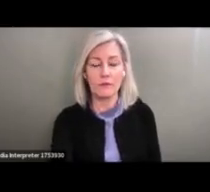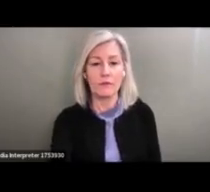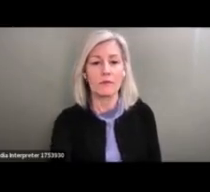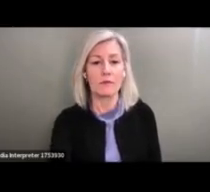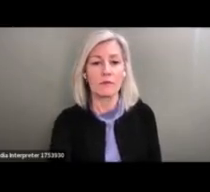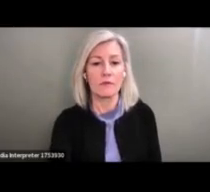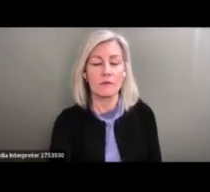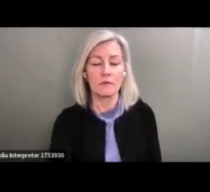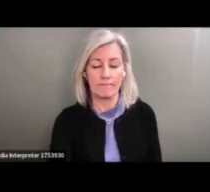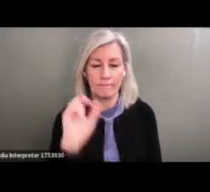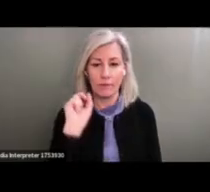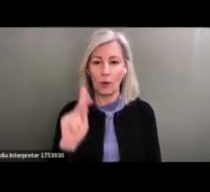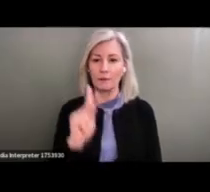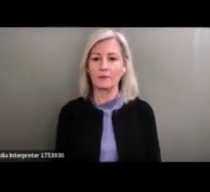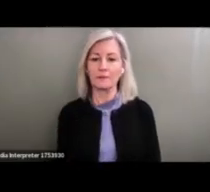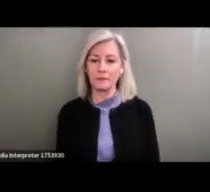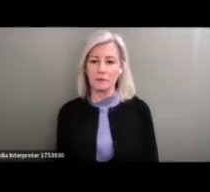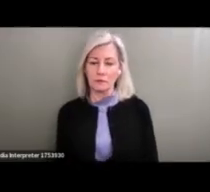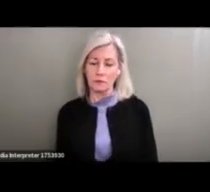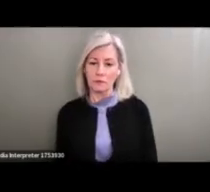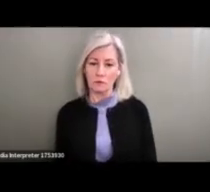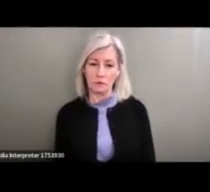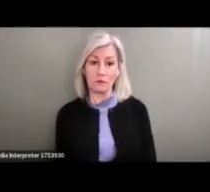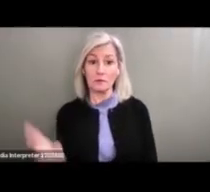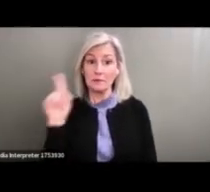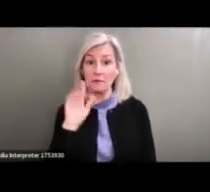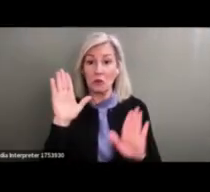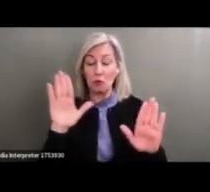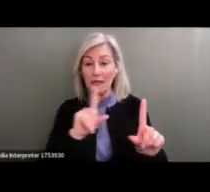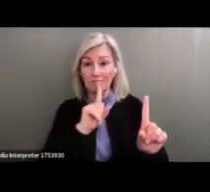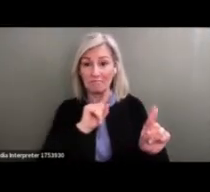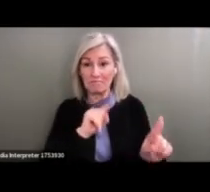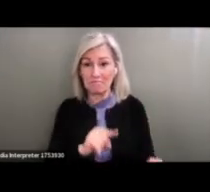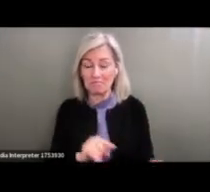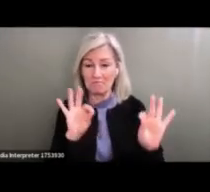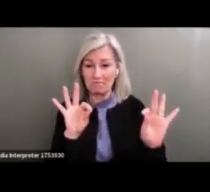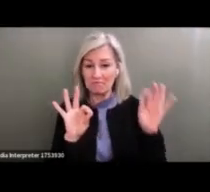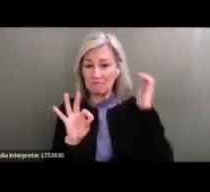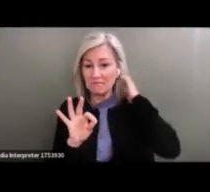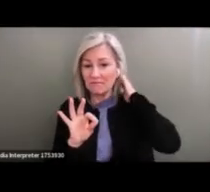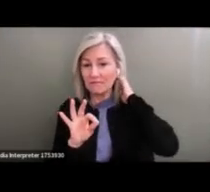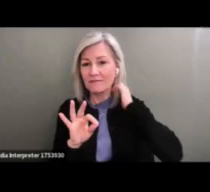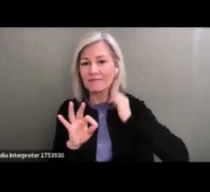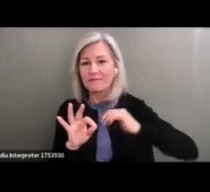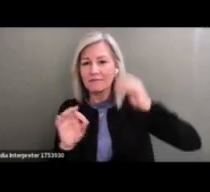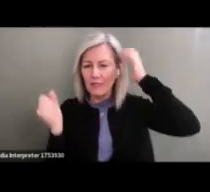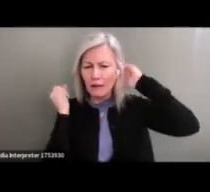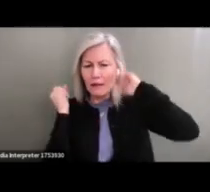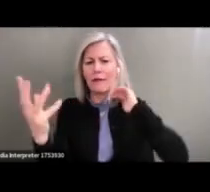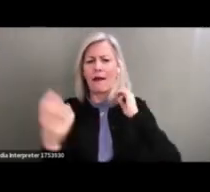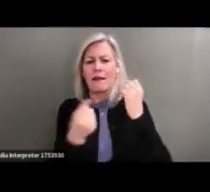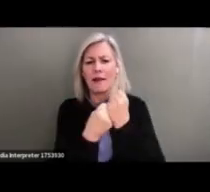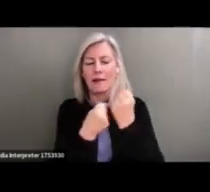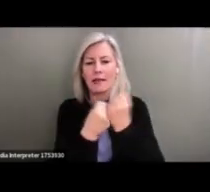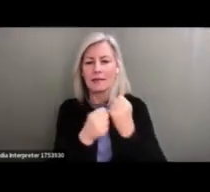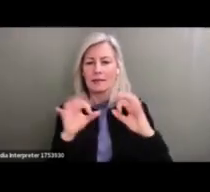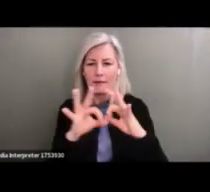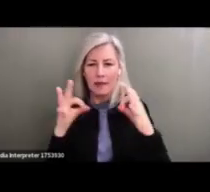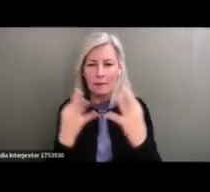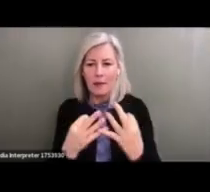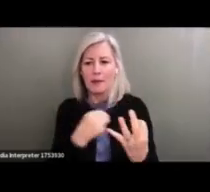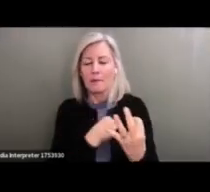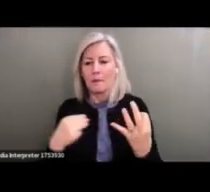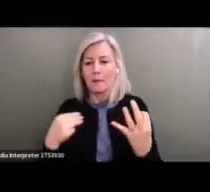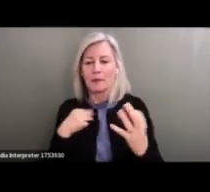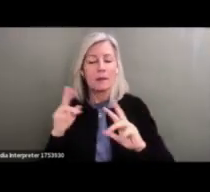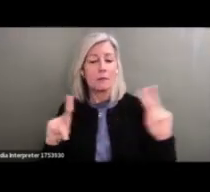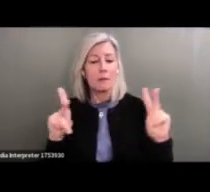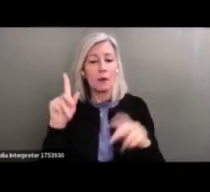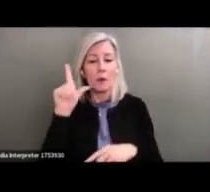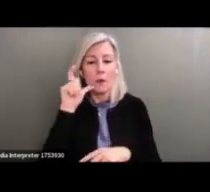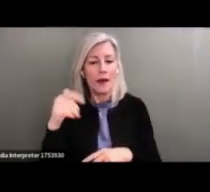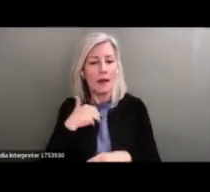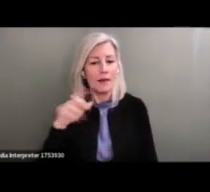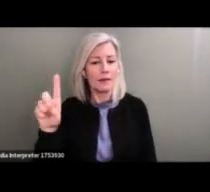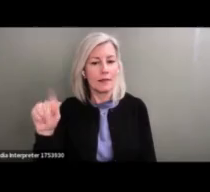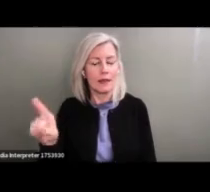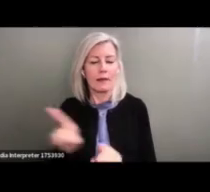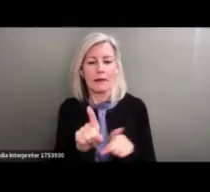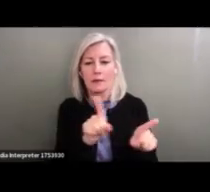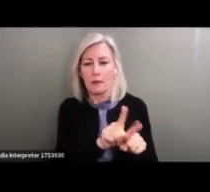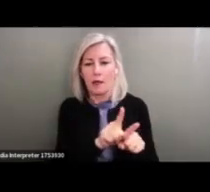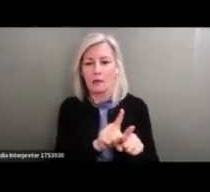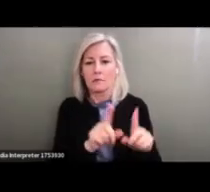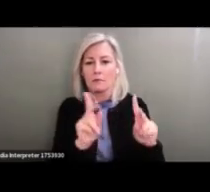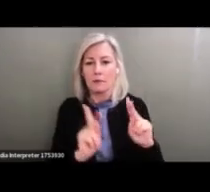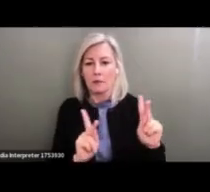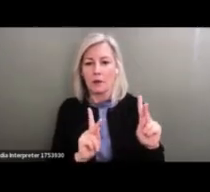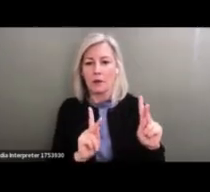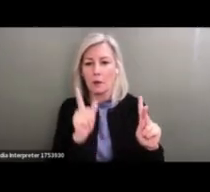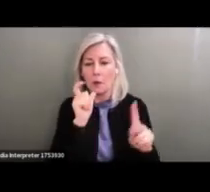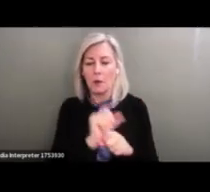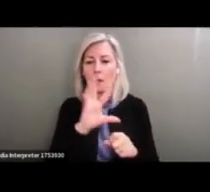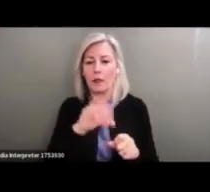Okay. I'm seeing a great participation. It looks like we have a great many advocates, family members, and people with disabilities here, as well as people working in disability organizations.